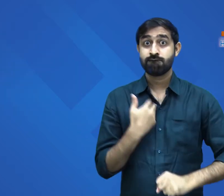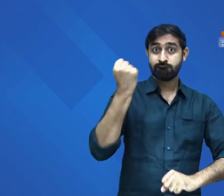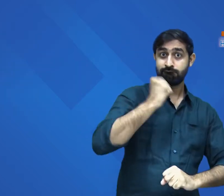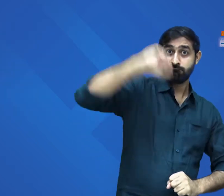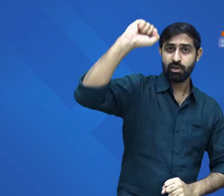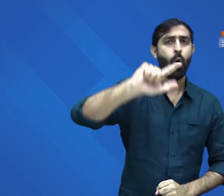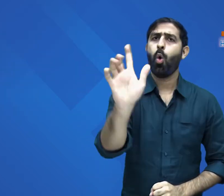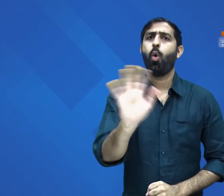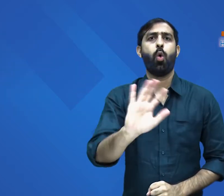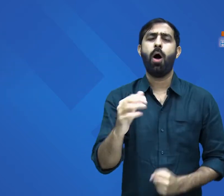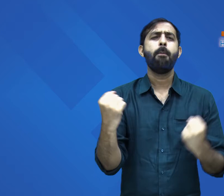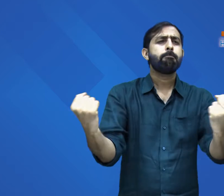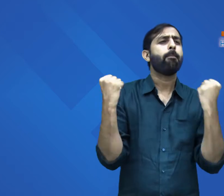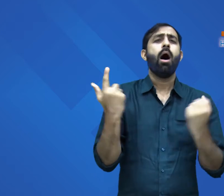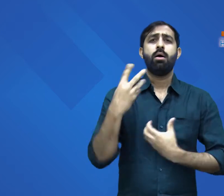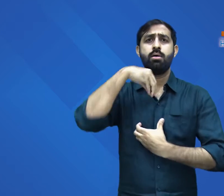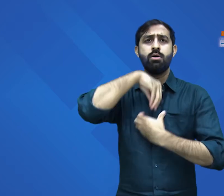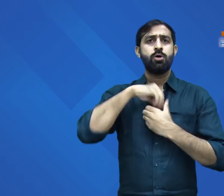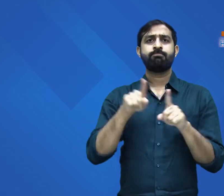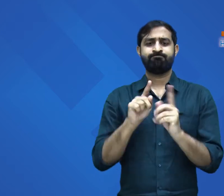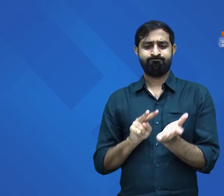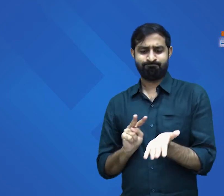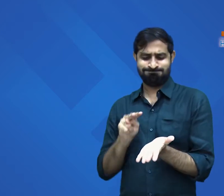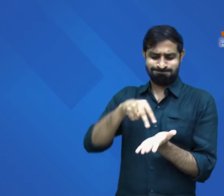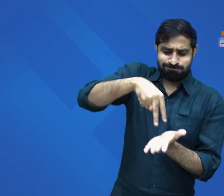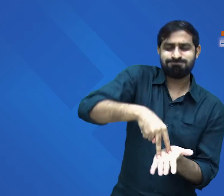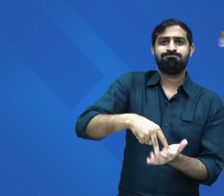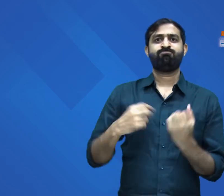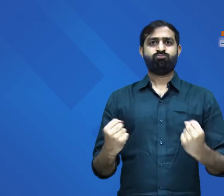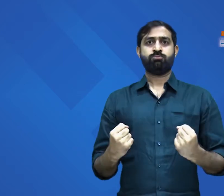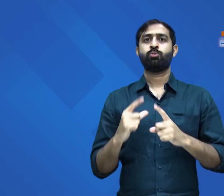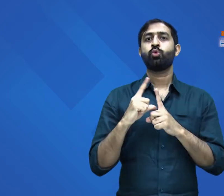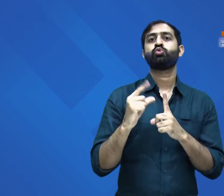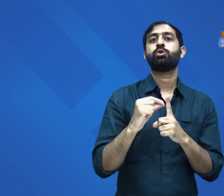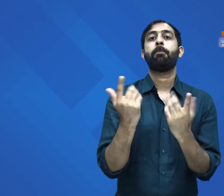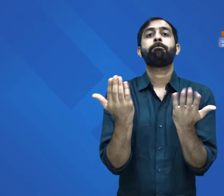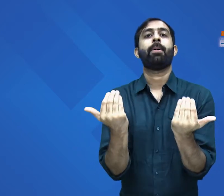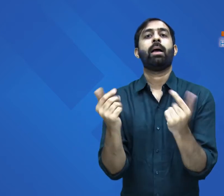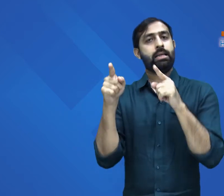to protest or fight. It is the wisdom gathered out of experiences.